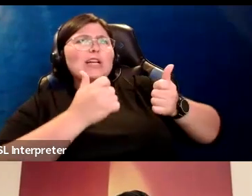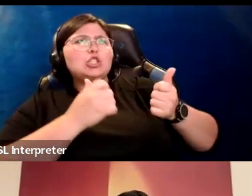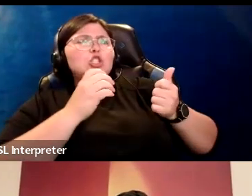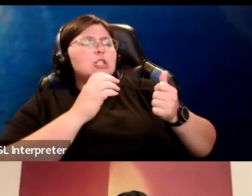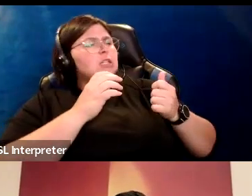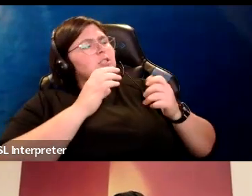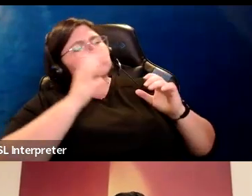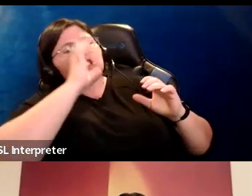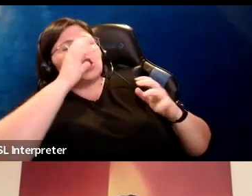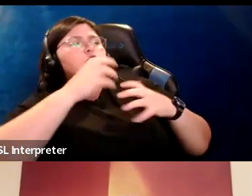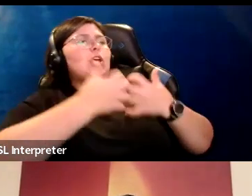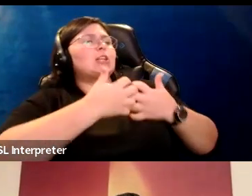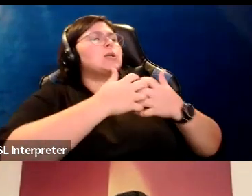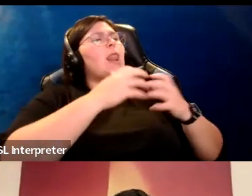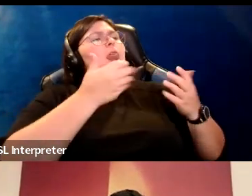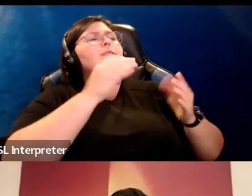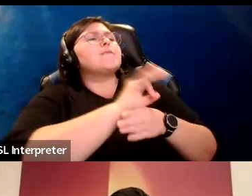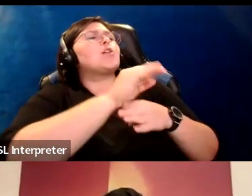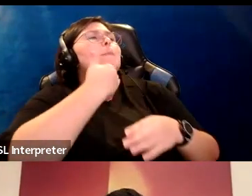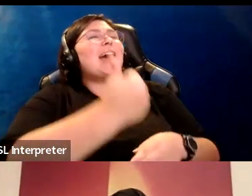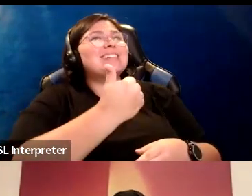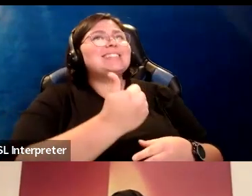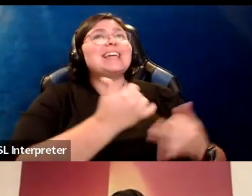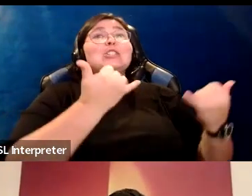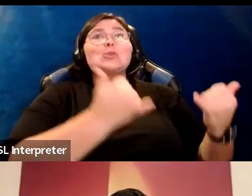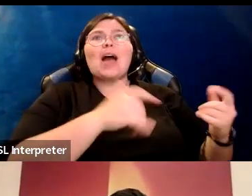And so I'm seeing this trying of different tools and how to write